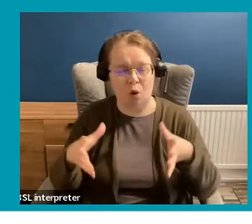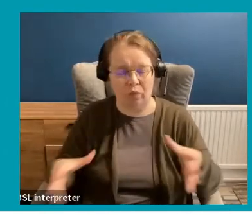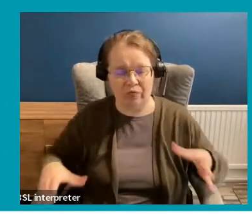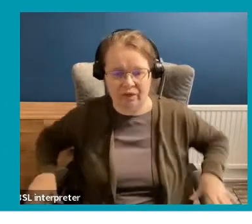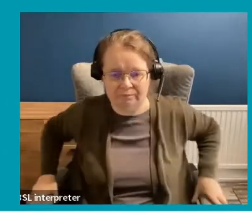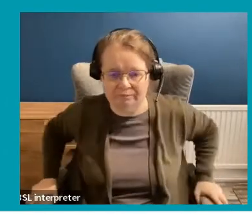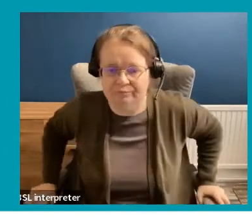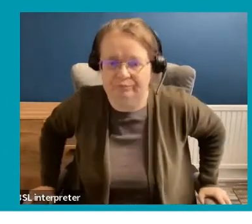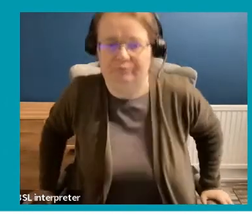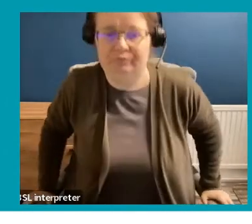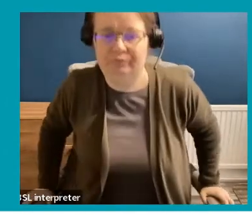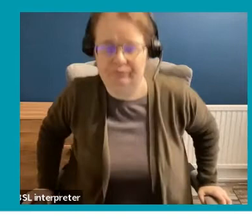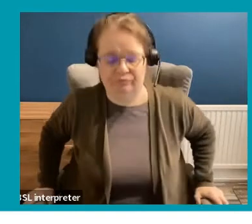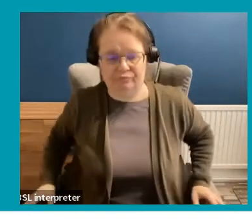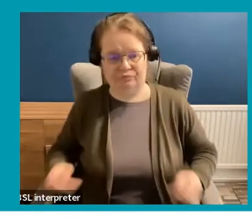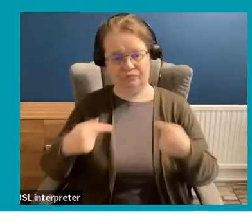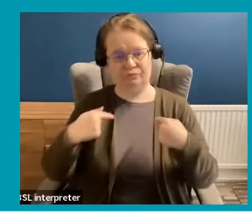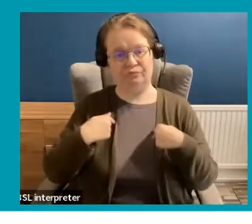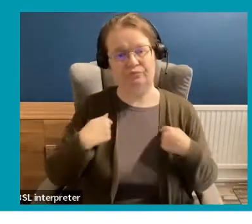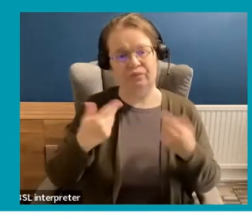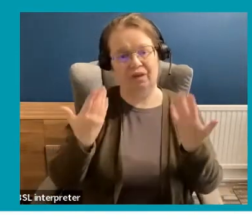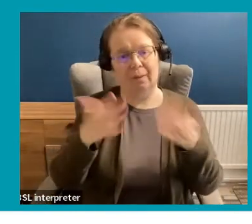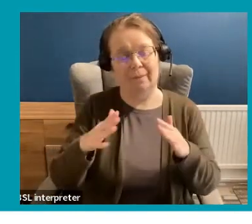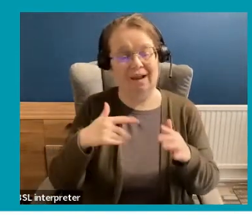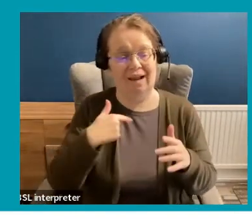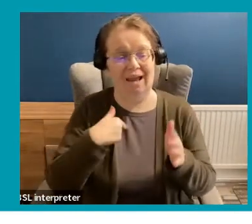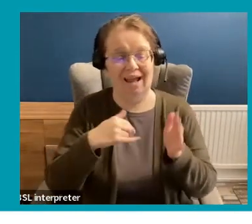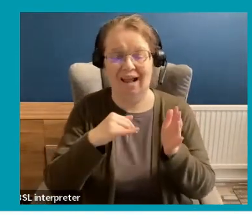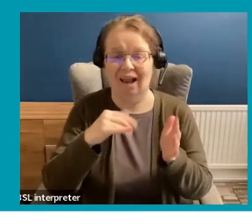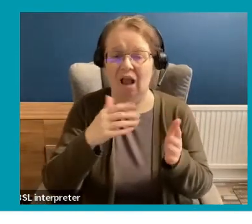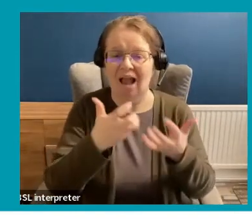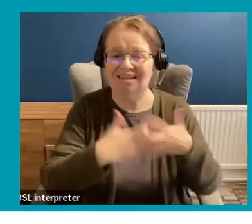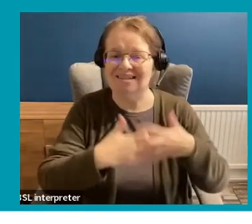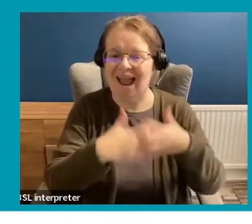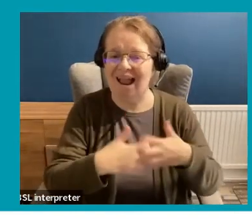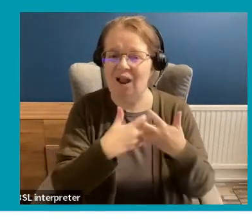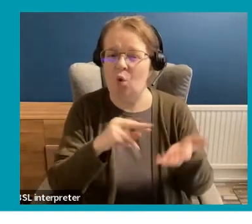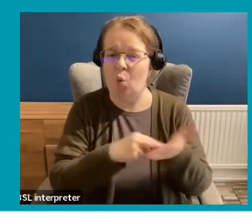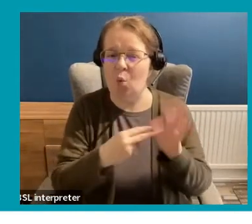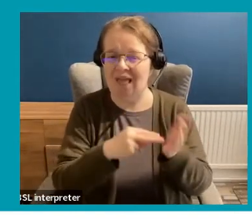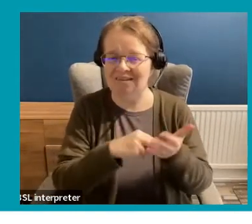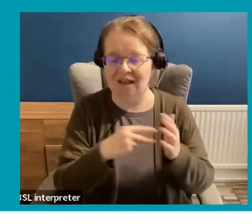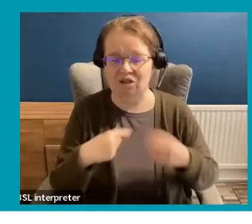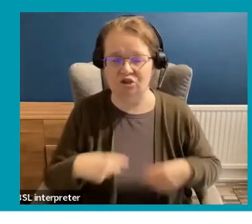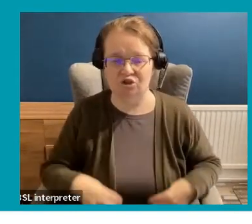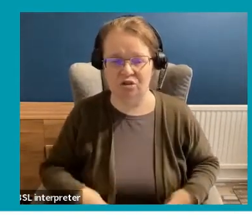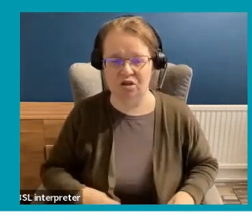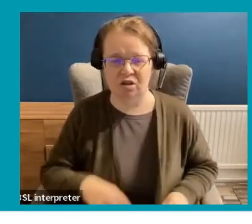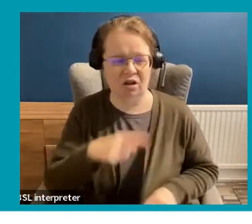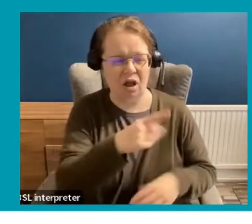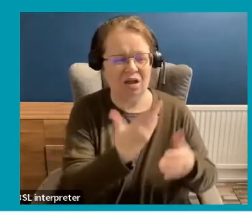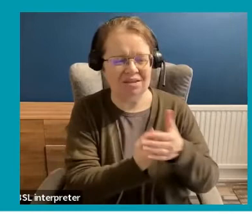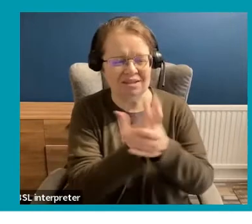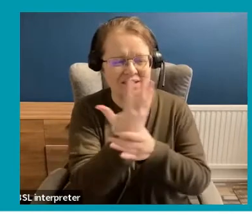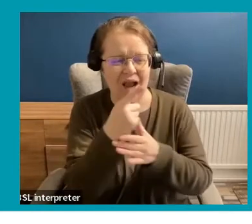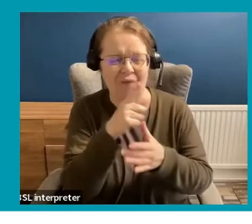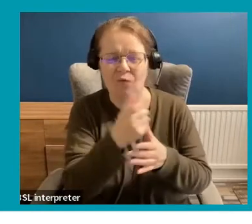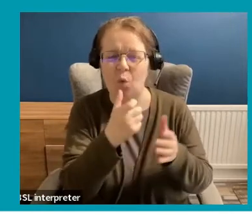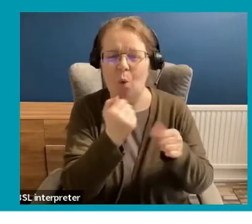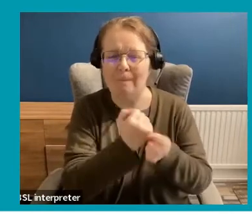I have worked recently with Finn tech organization they developed a banking app for untrue nurse and they